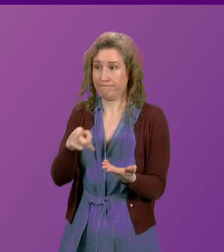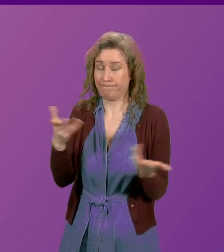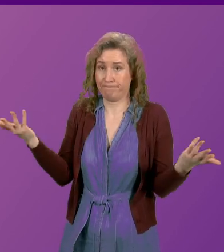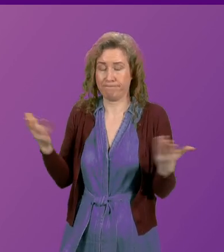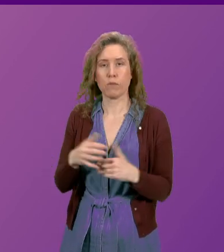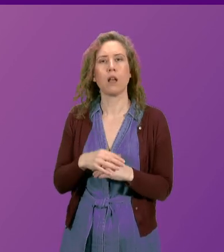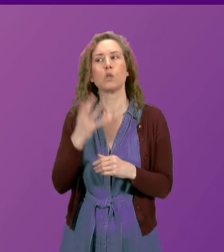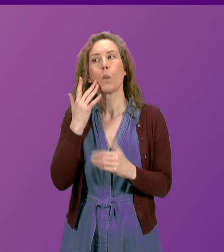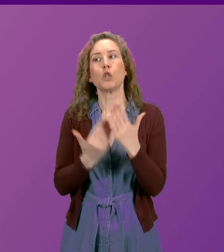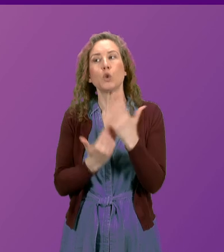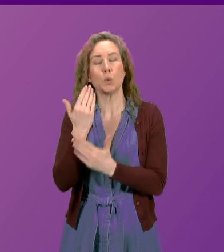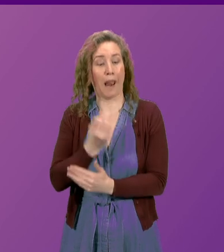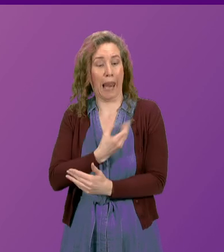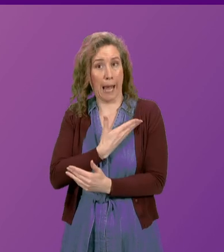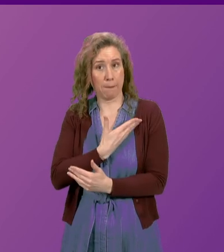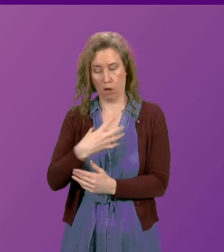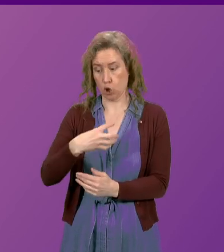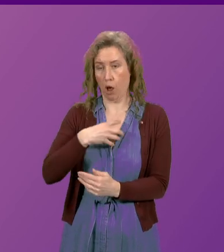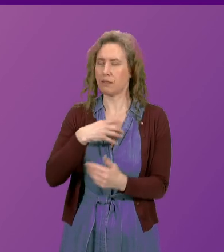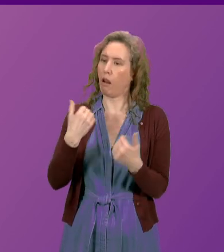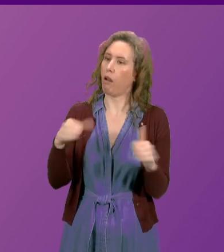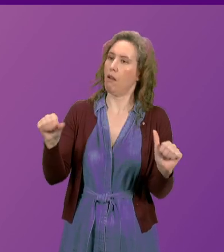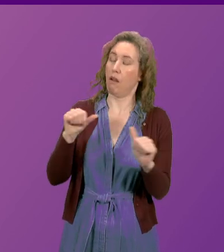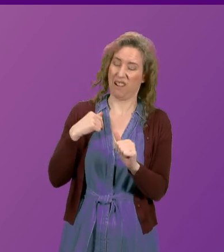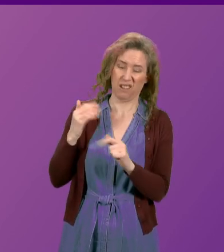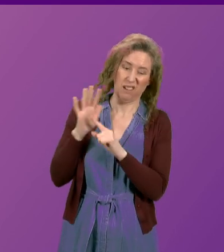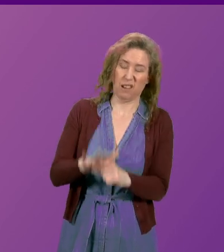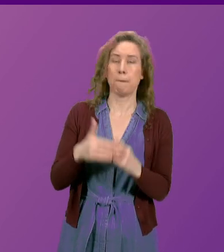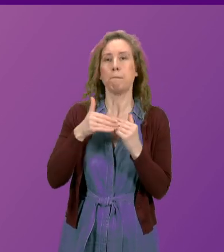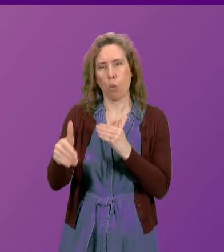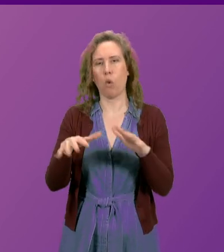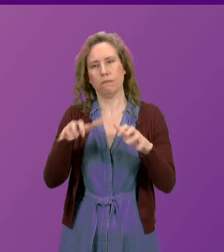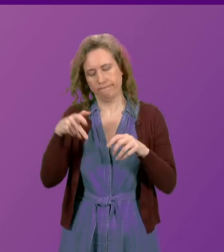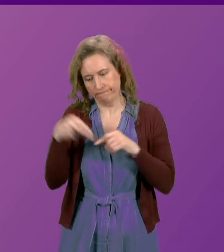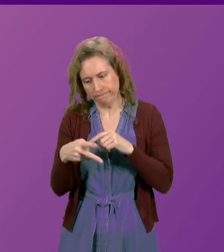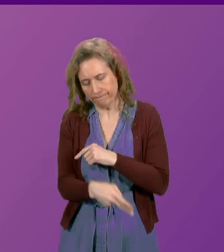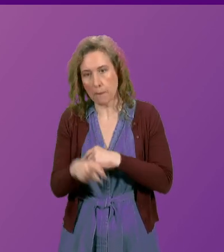When a new Labour chancellor inevitably imposes more austerity to keep Labour’s new billionaire